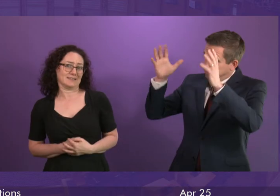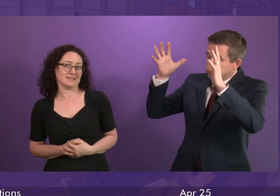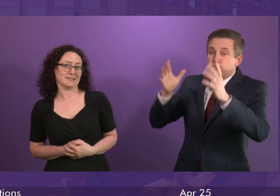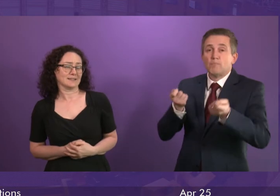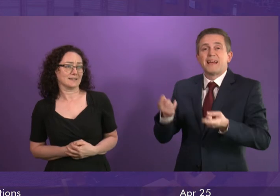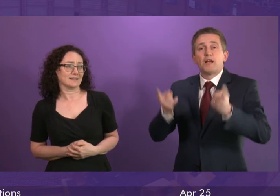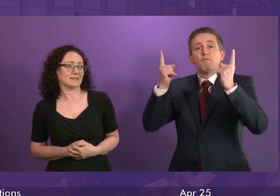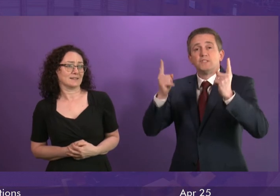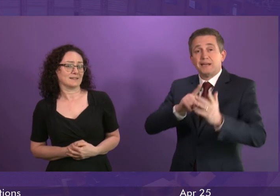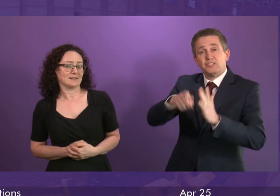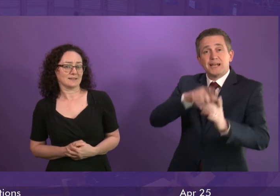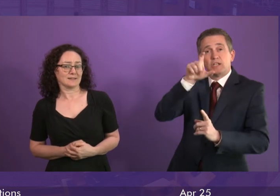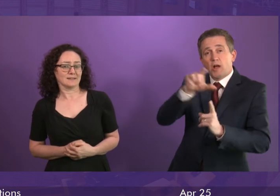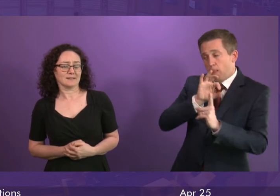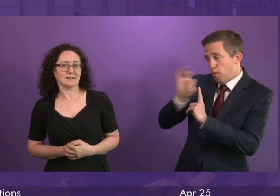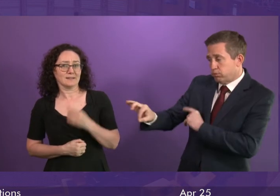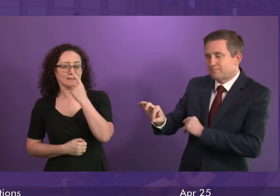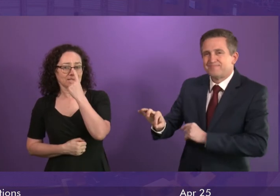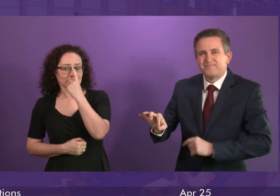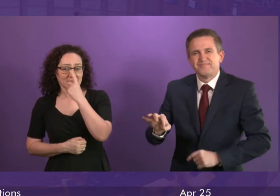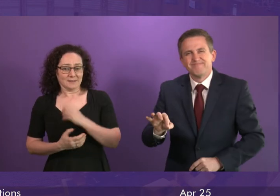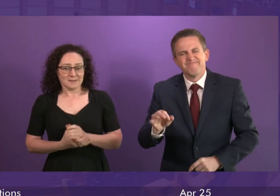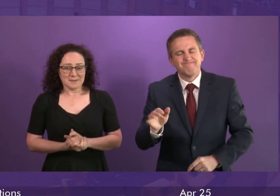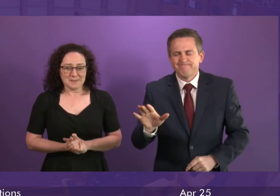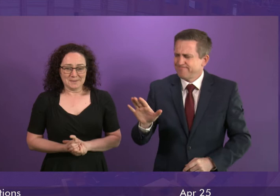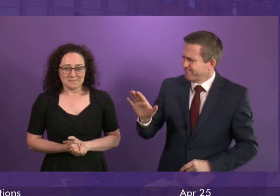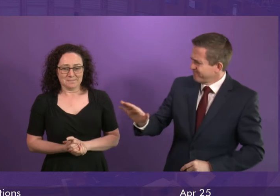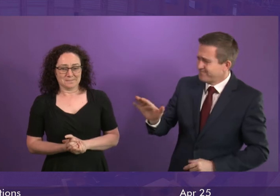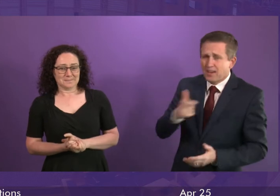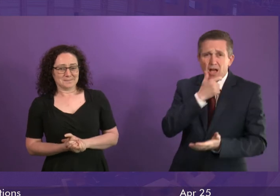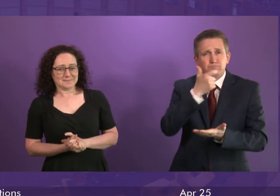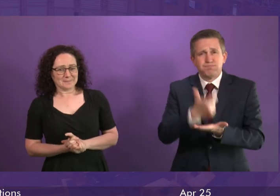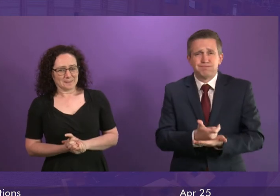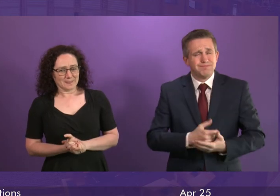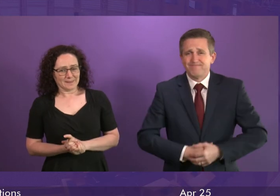Jackson Carlaw: Incredibly, the First Minister’s position